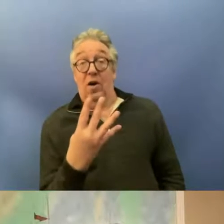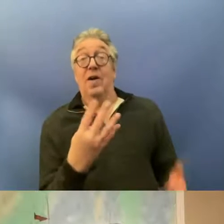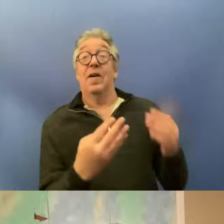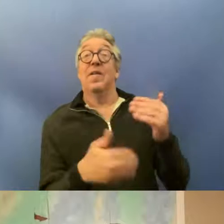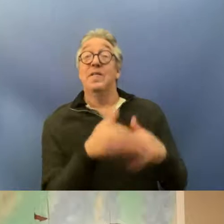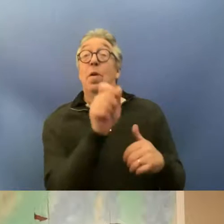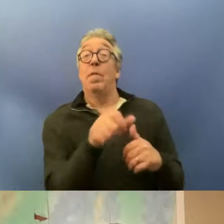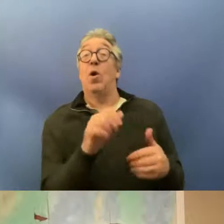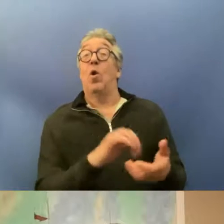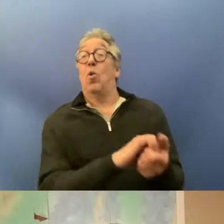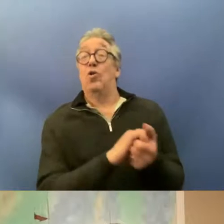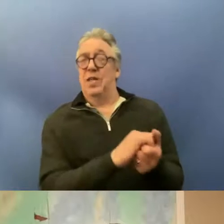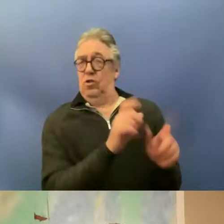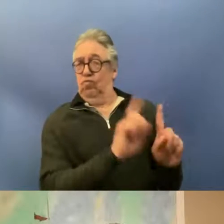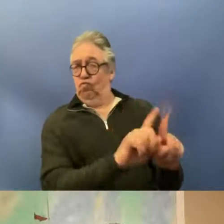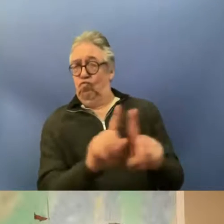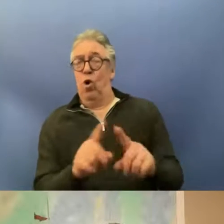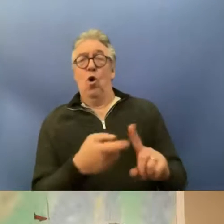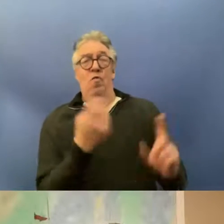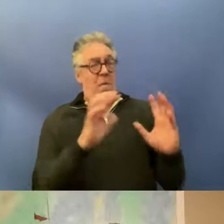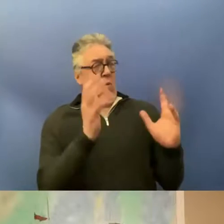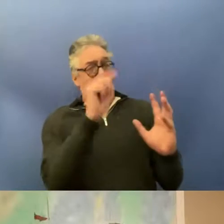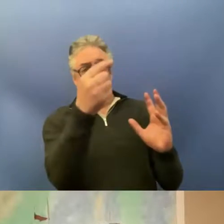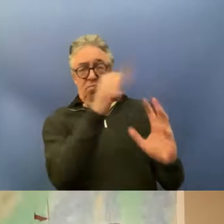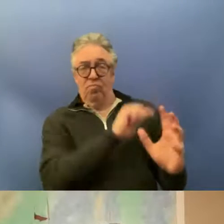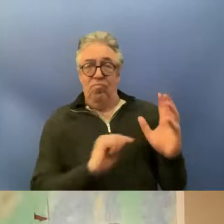quite diverse, people from different regions, from different constituencies.